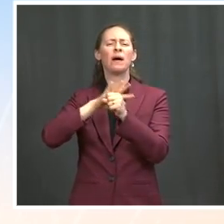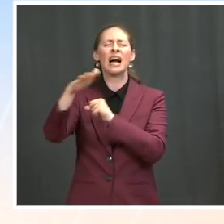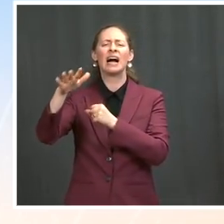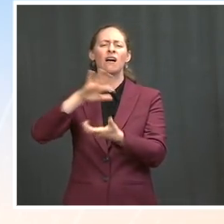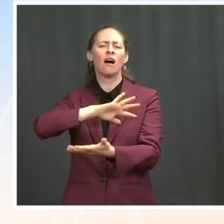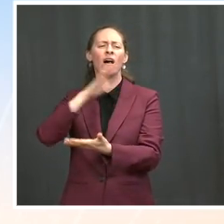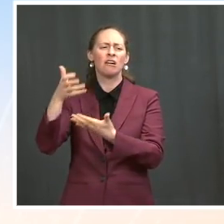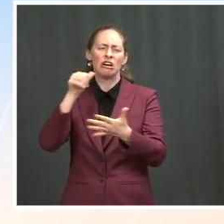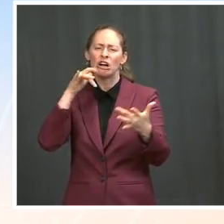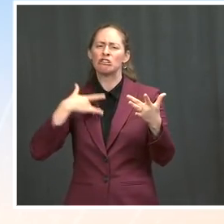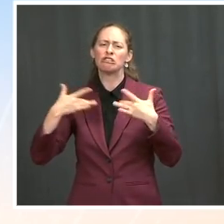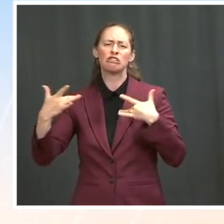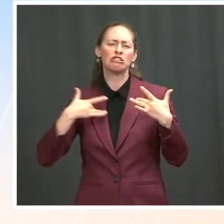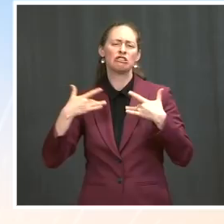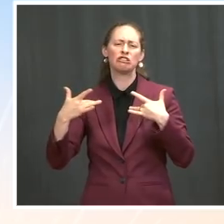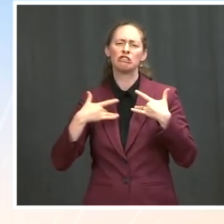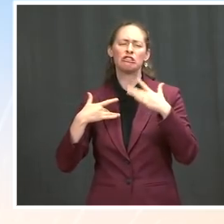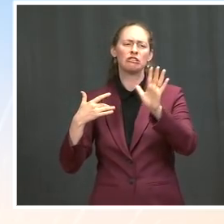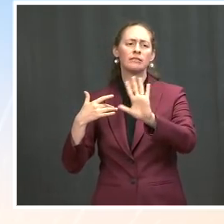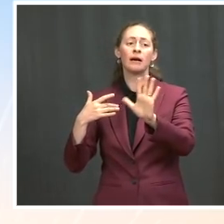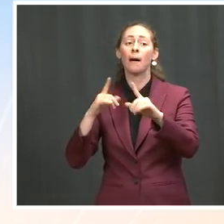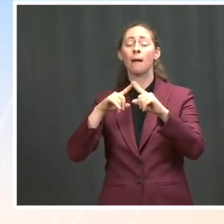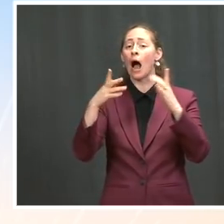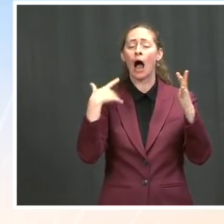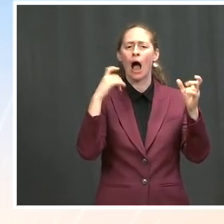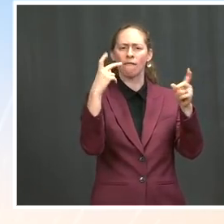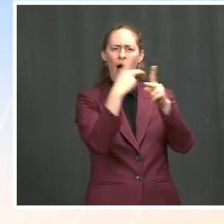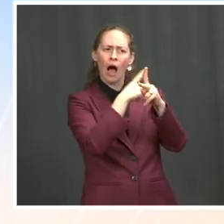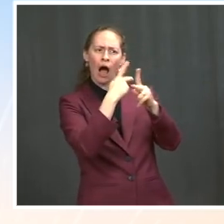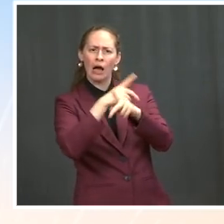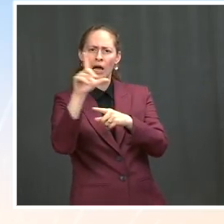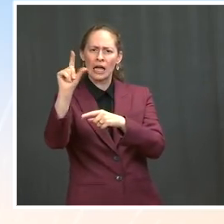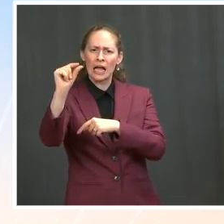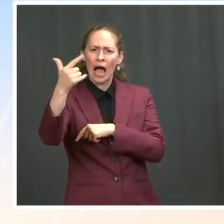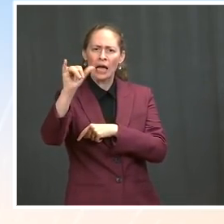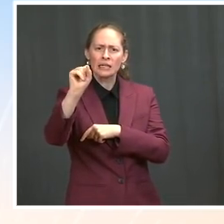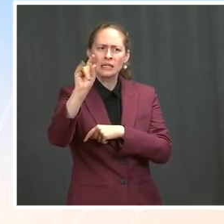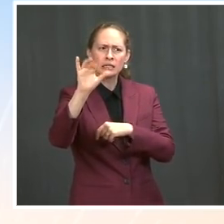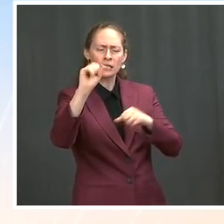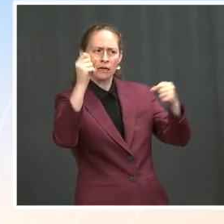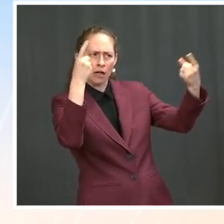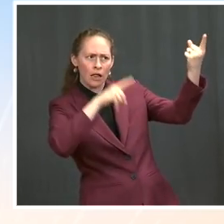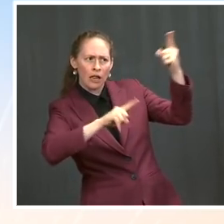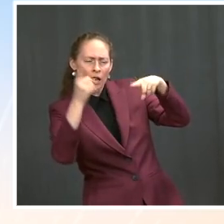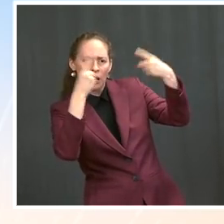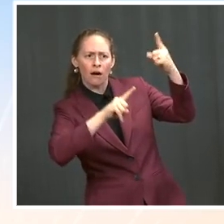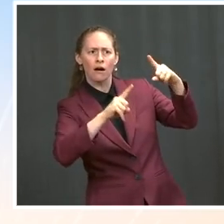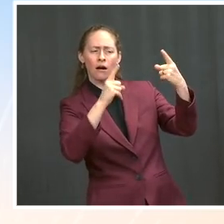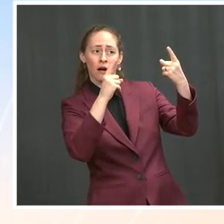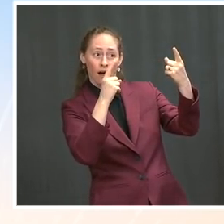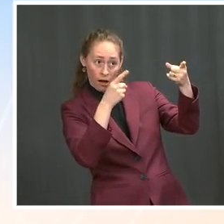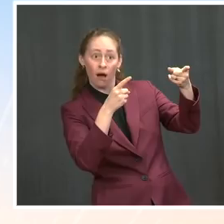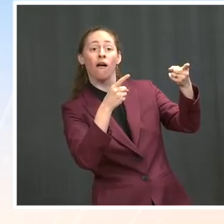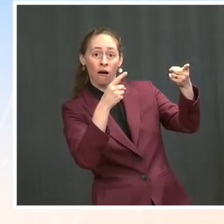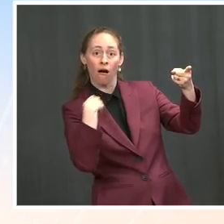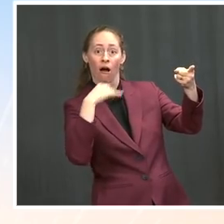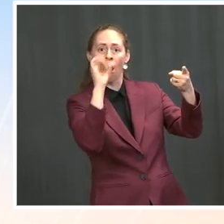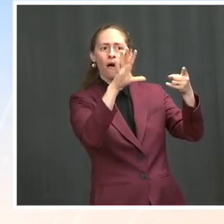but this is a herculean logistical challenge. And we've seen that as we've begun to implement. So, you know, as we work with countries,